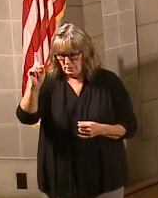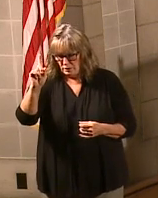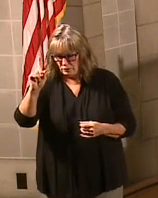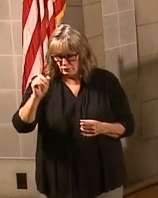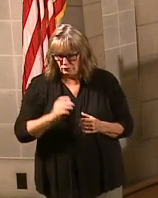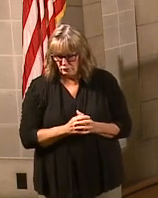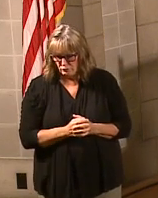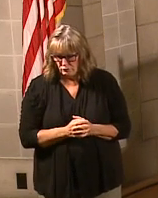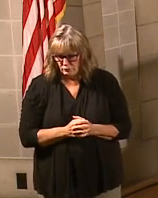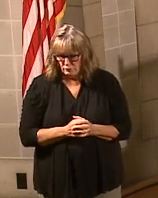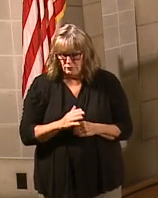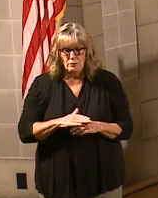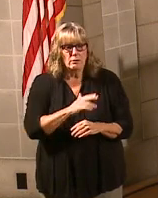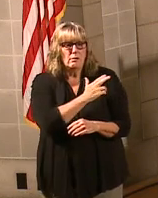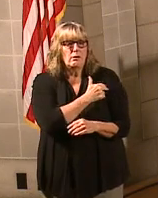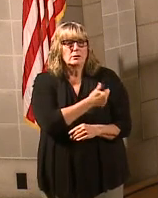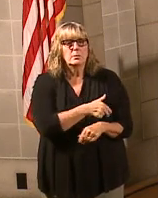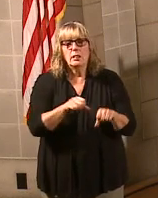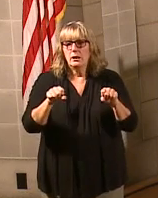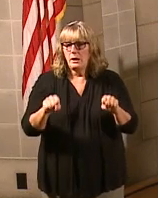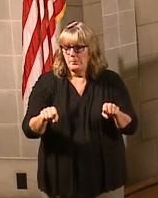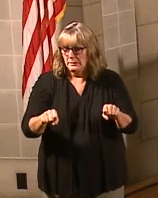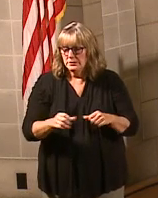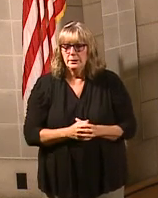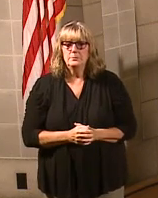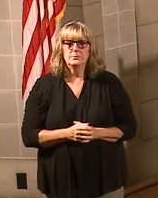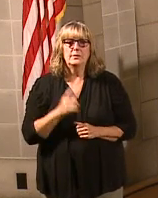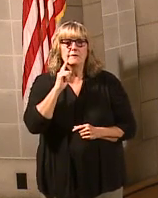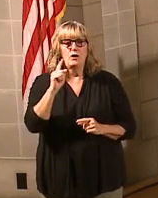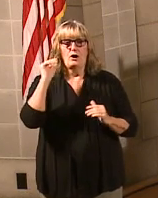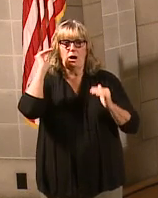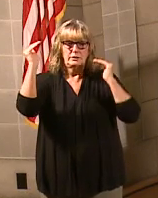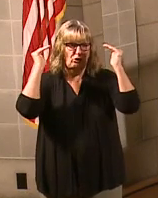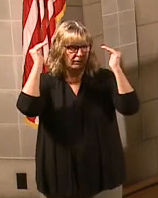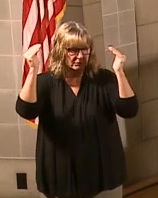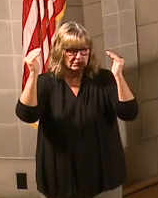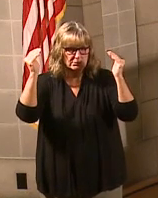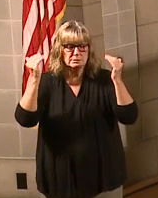PEOPLE OUT OF THE HOSPITAL, I